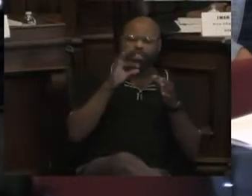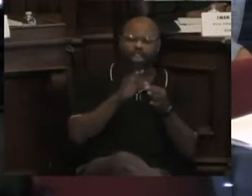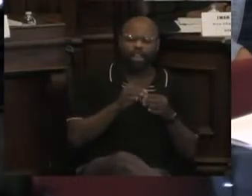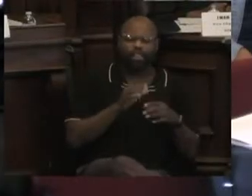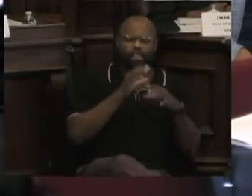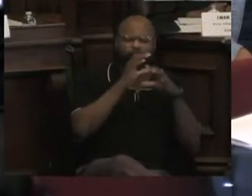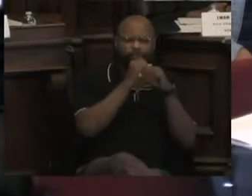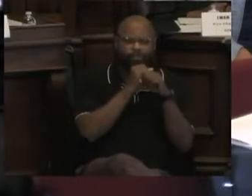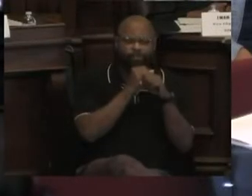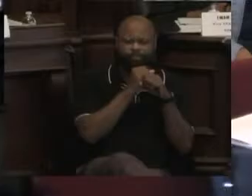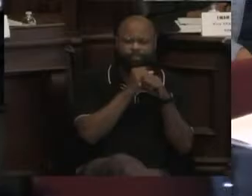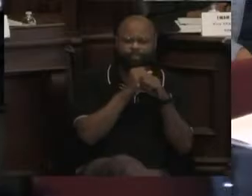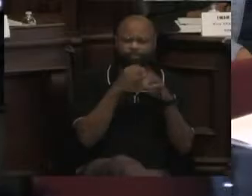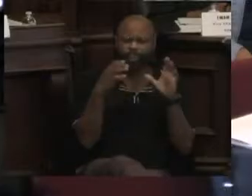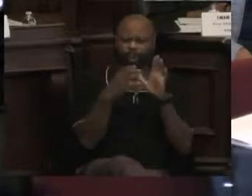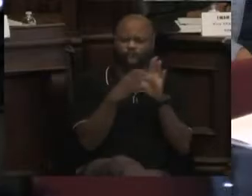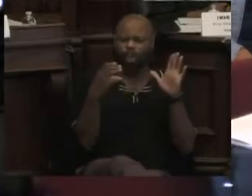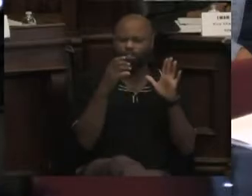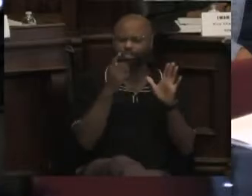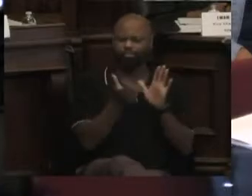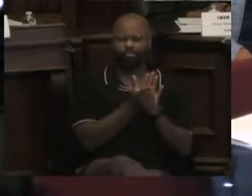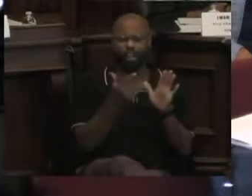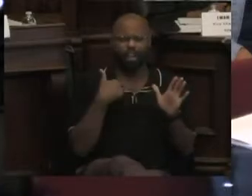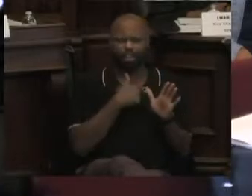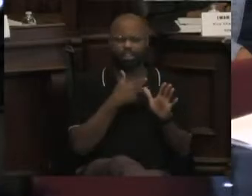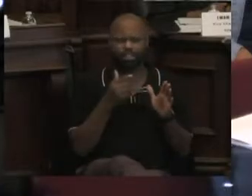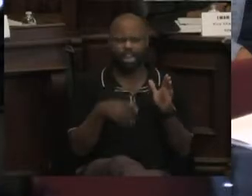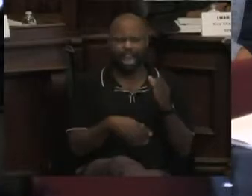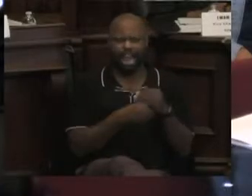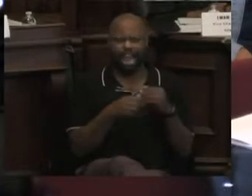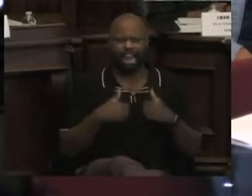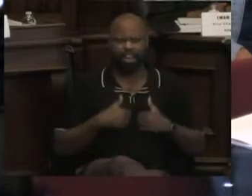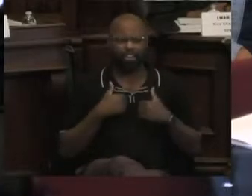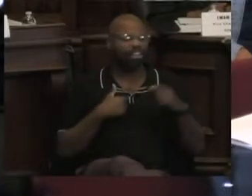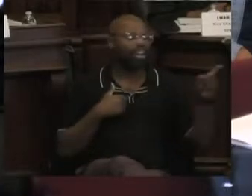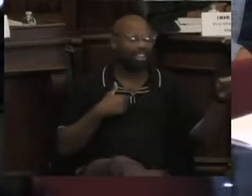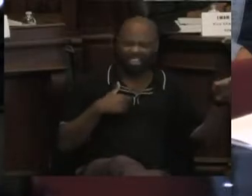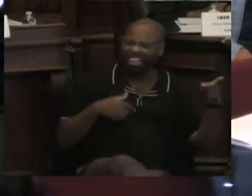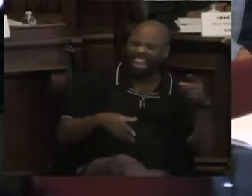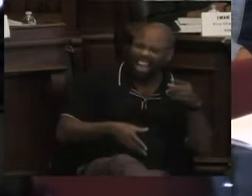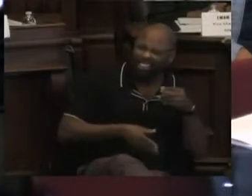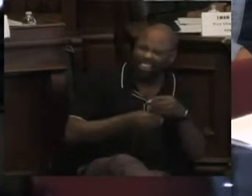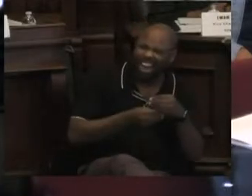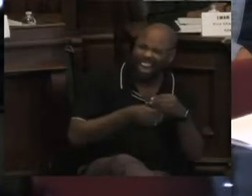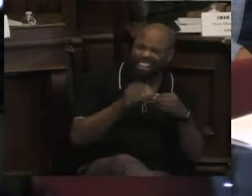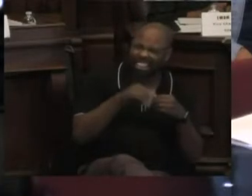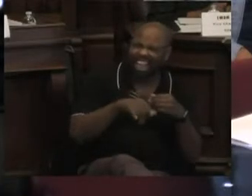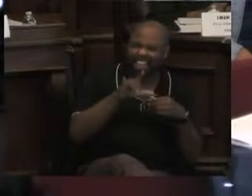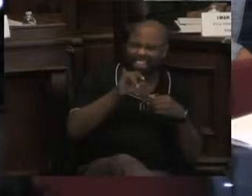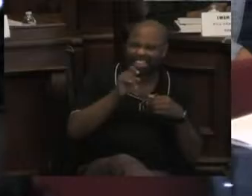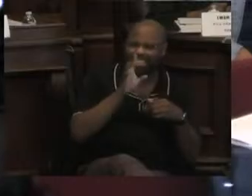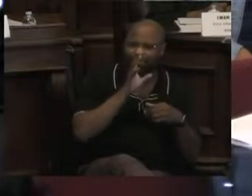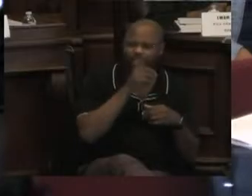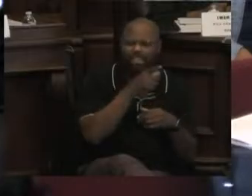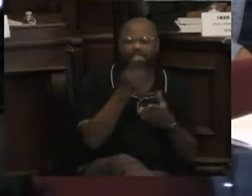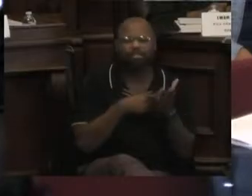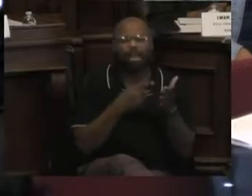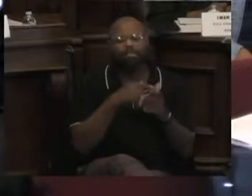that. Thank you. Now, in the past, I thought there was a confidentiality clause that did